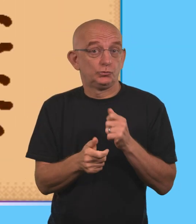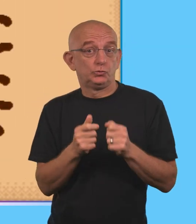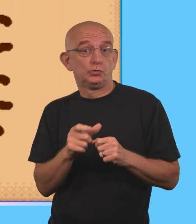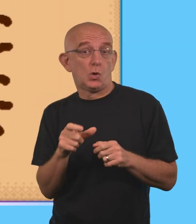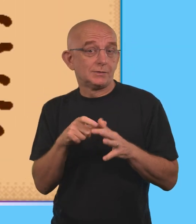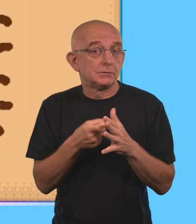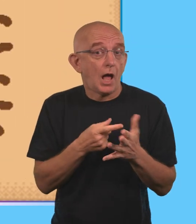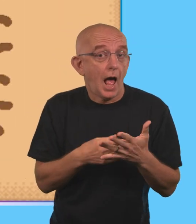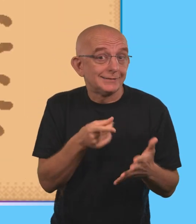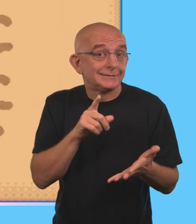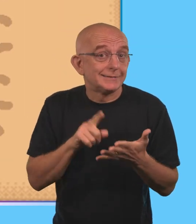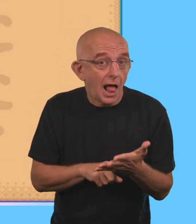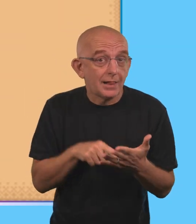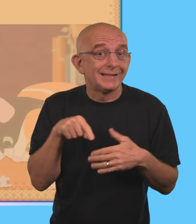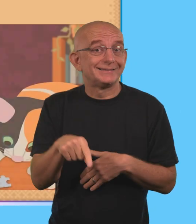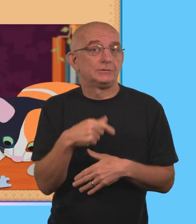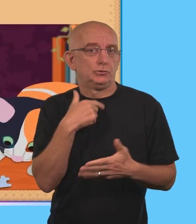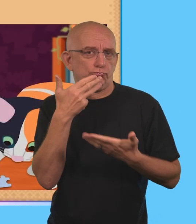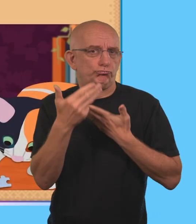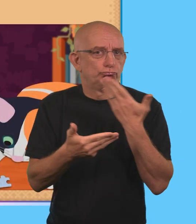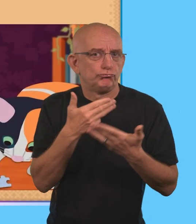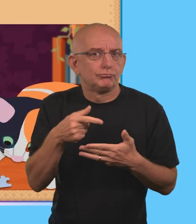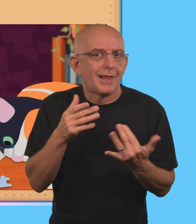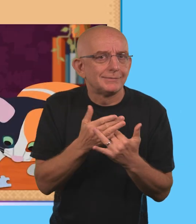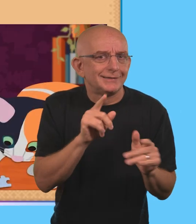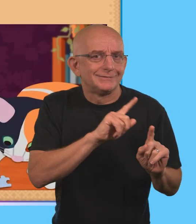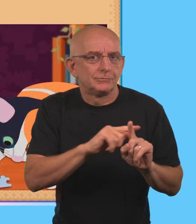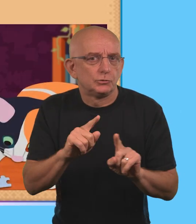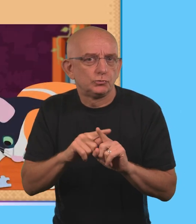be showcasing the accessibility features for the two games we've released so far.